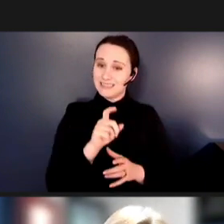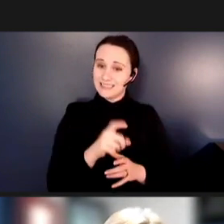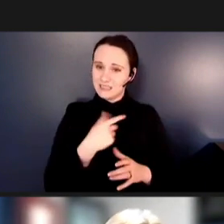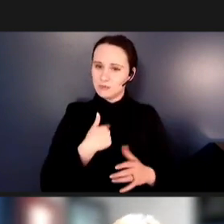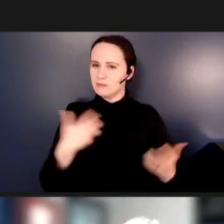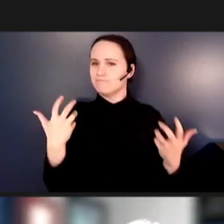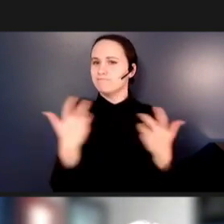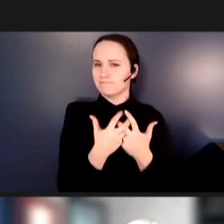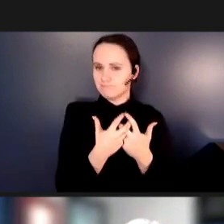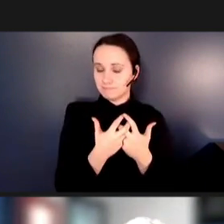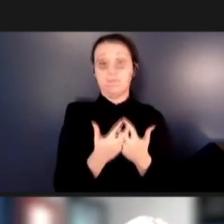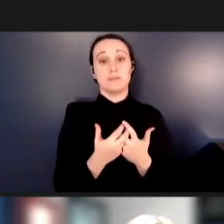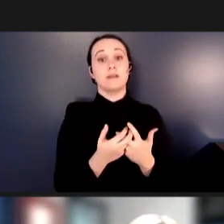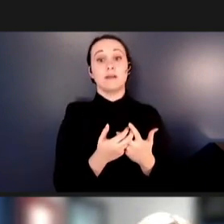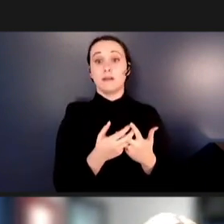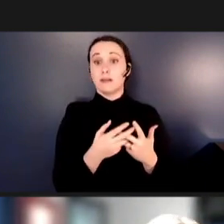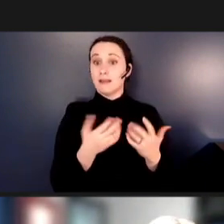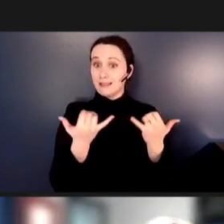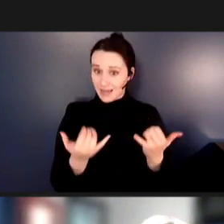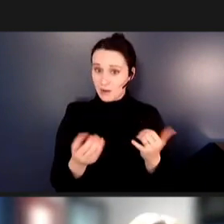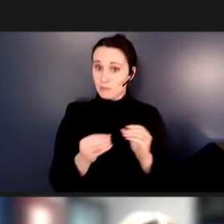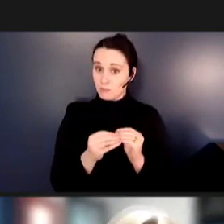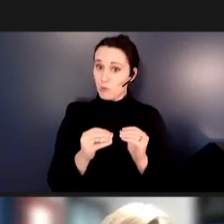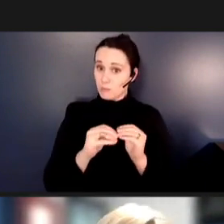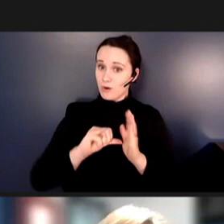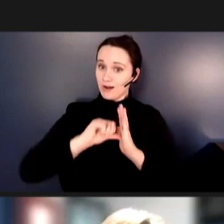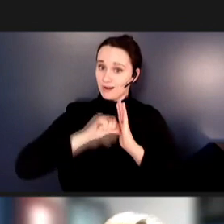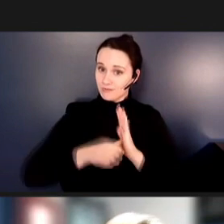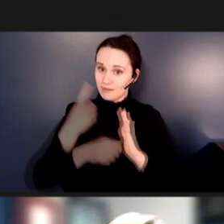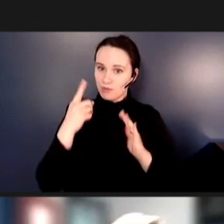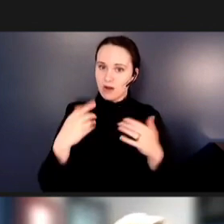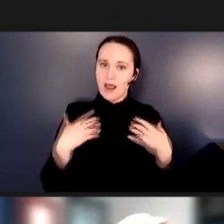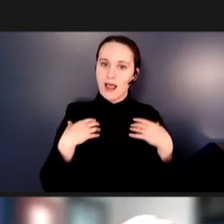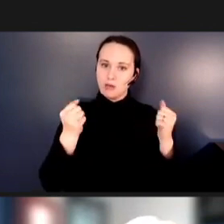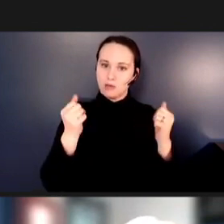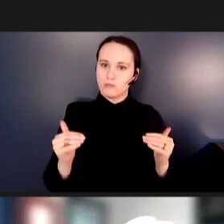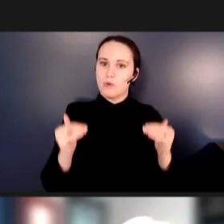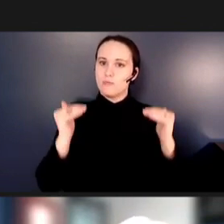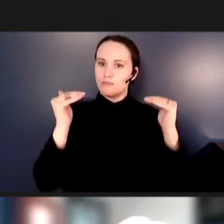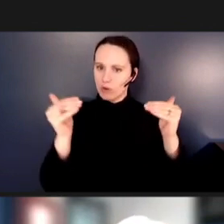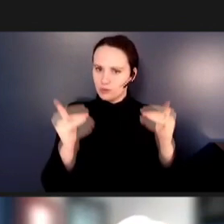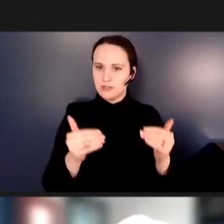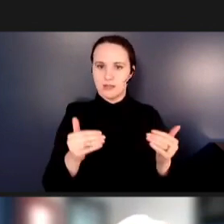we're seeing so much more emphasis now on health promotion and wellness rather than just treating